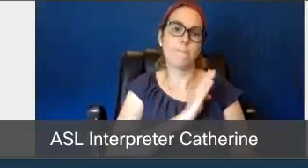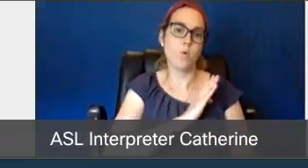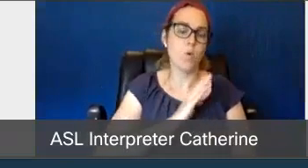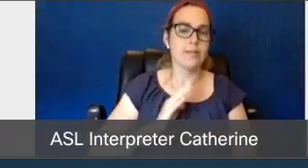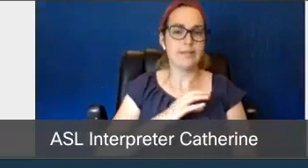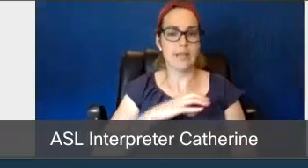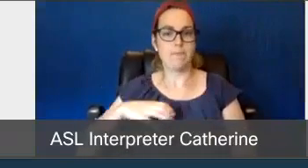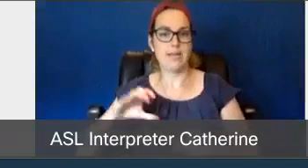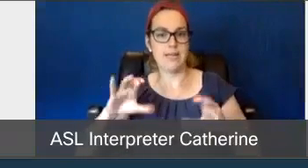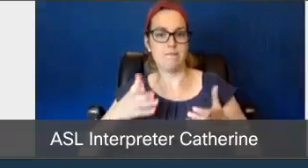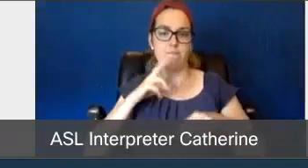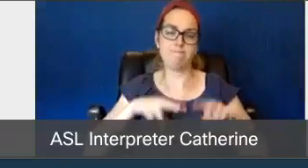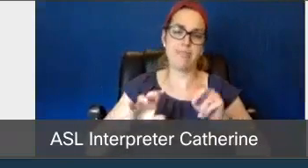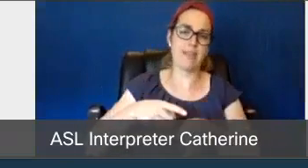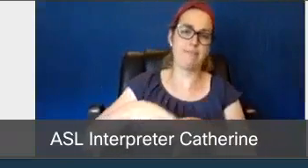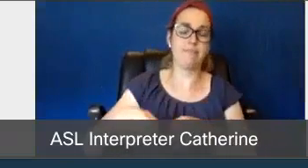And we're very happy to have you today Dr. Marlowe.